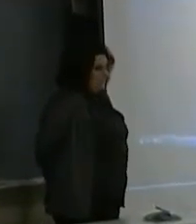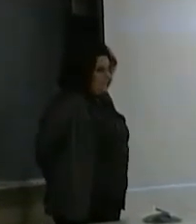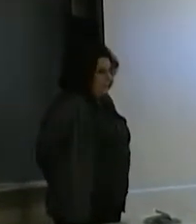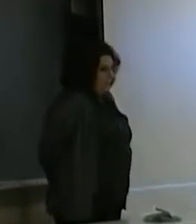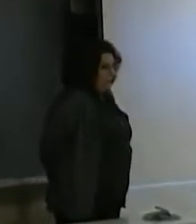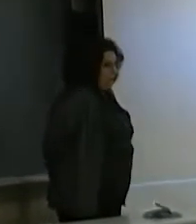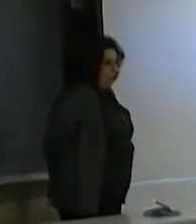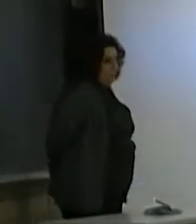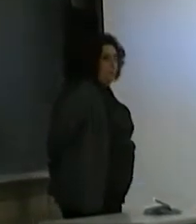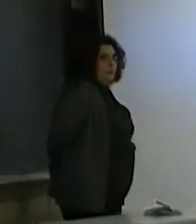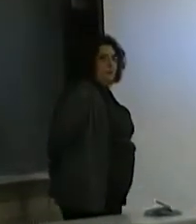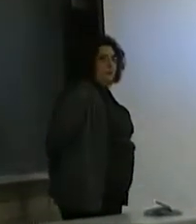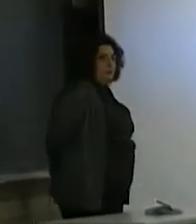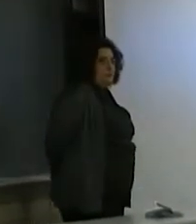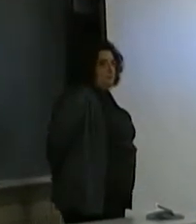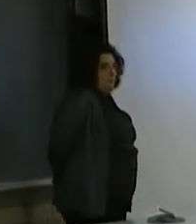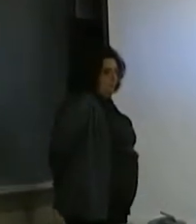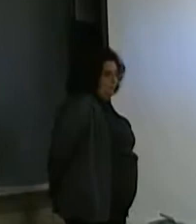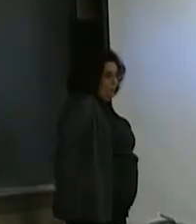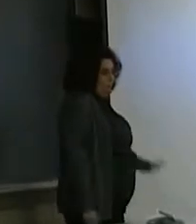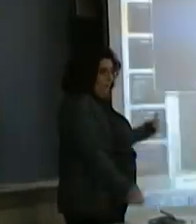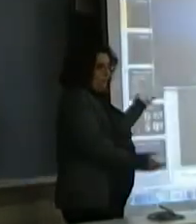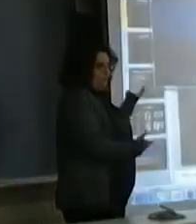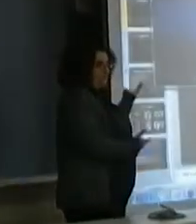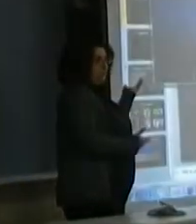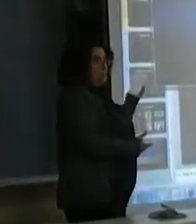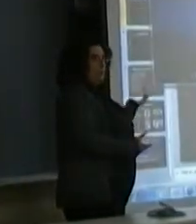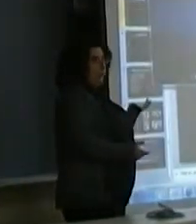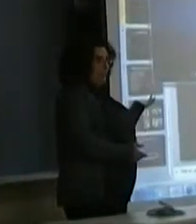I don't know if anybody noticed any of the visual vernacular, but